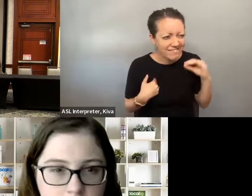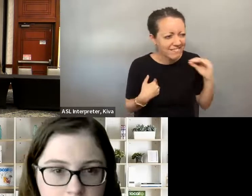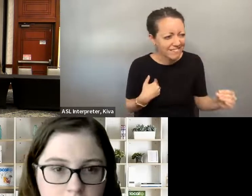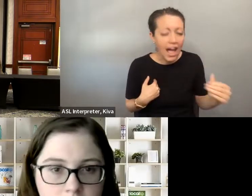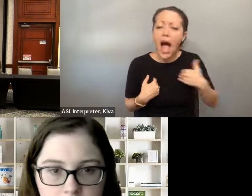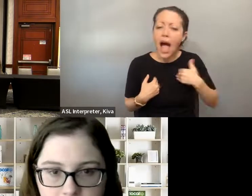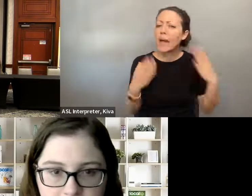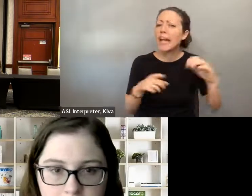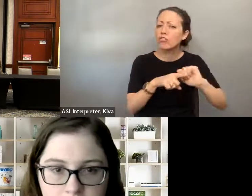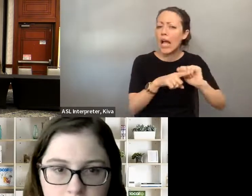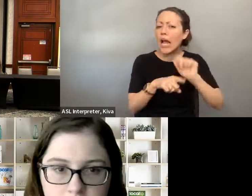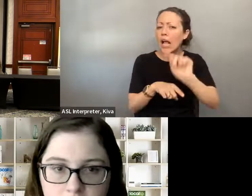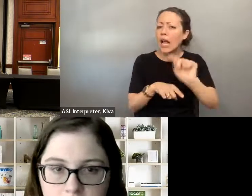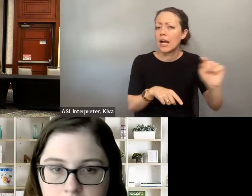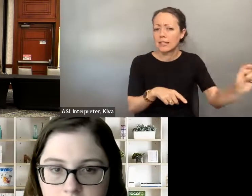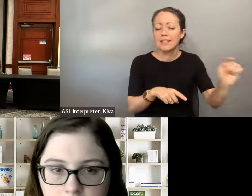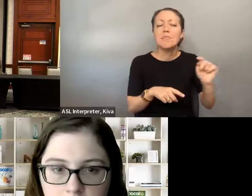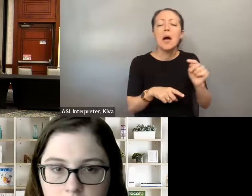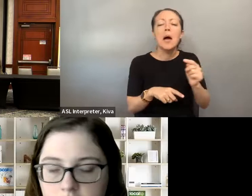but none of them were created with accessibility in mind.